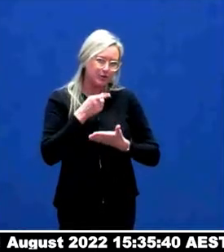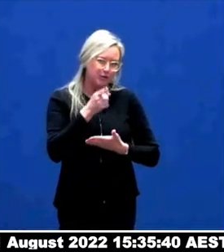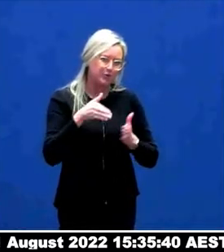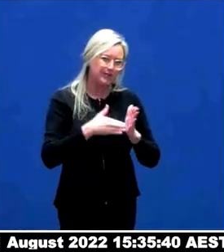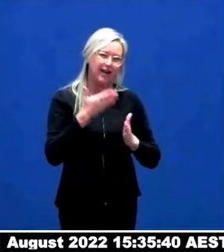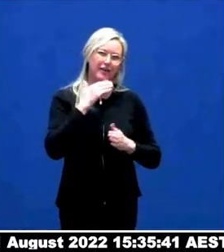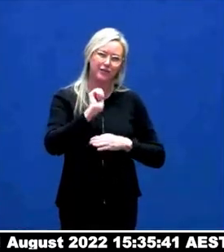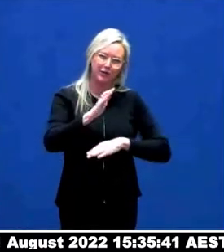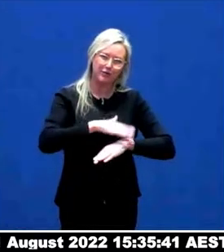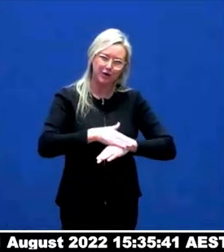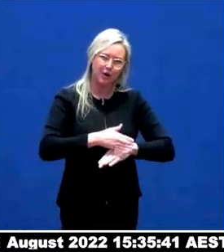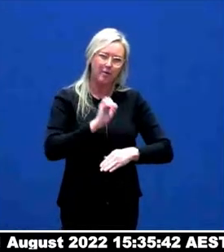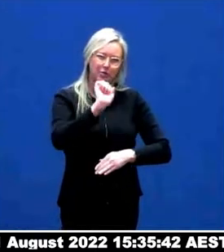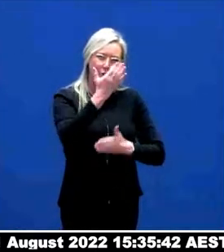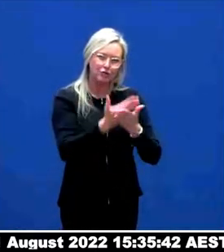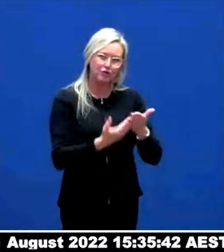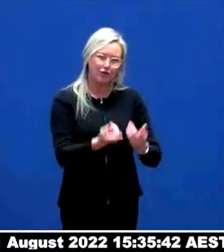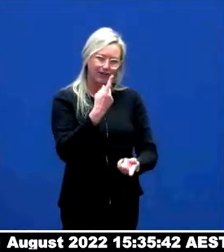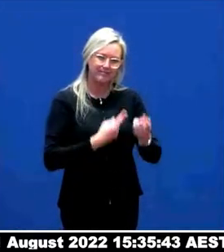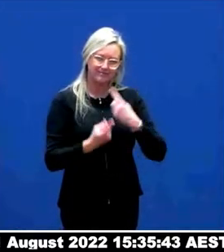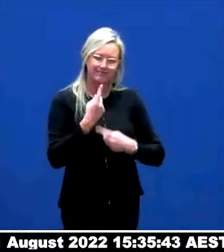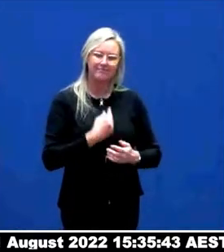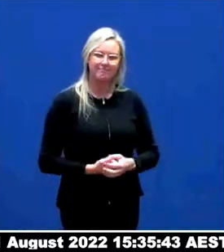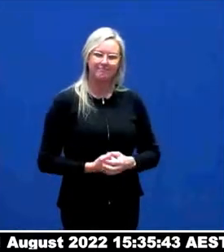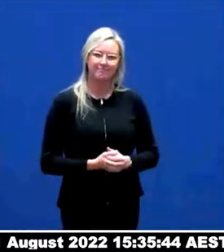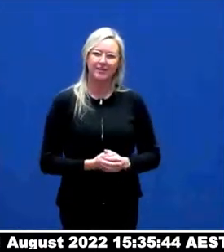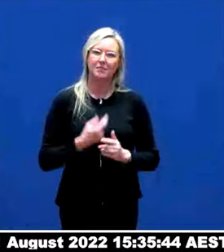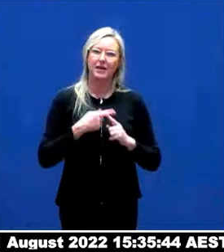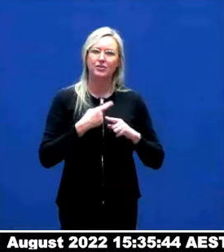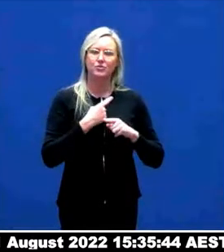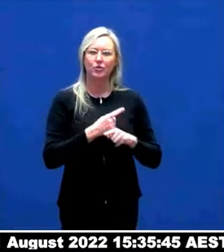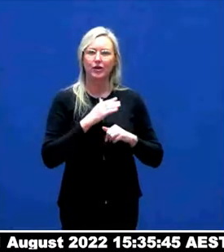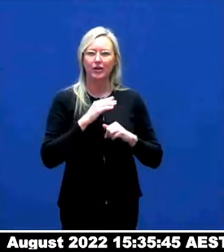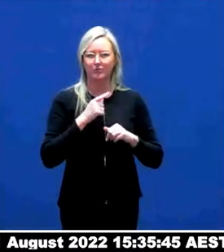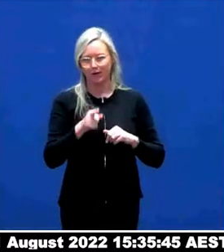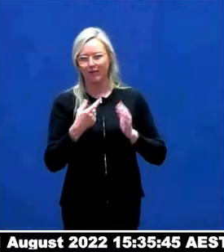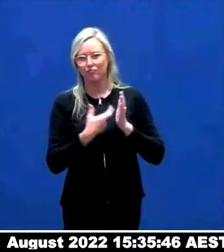thank you for your time and sharing your story, and talking to us at the Royal Commission. We really appreciate it.